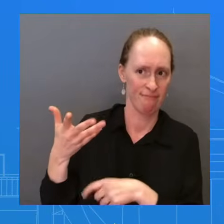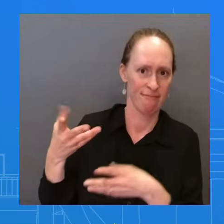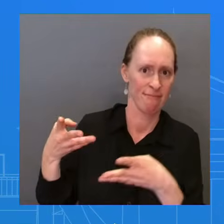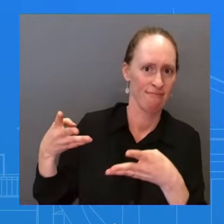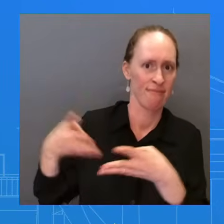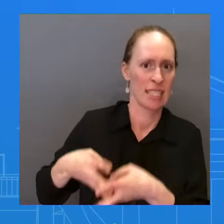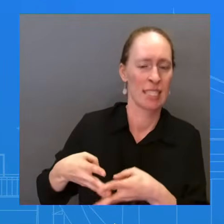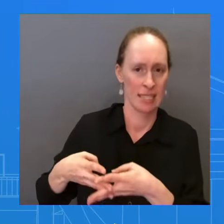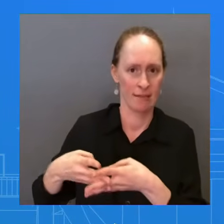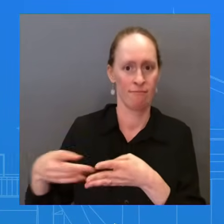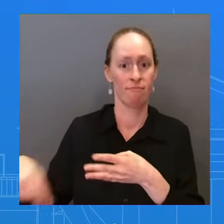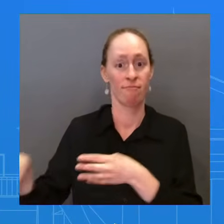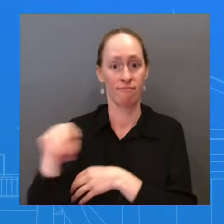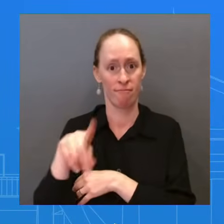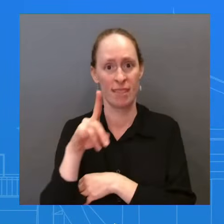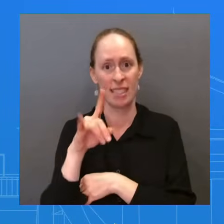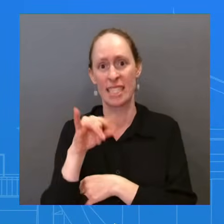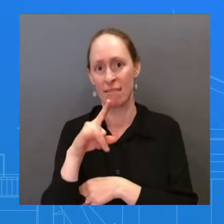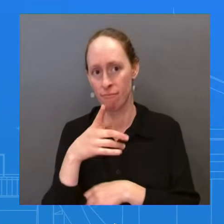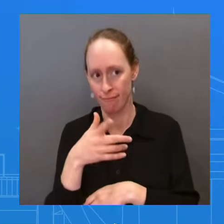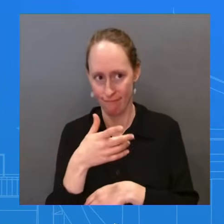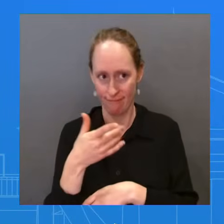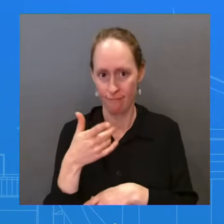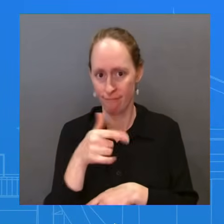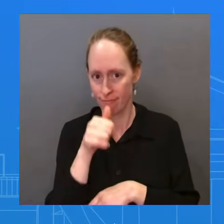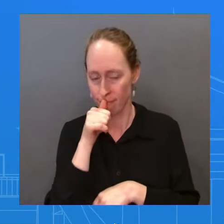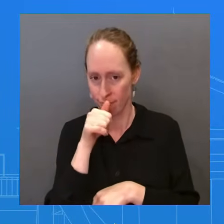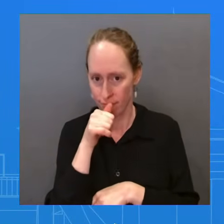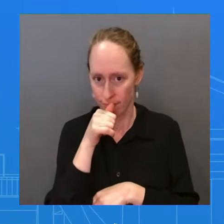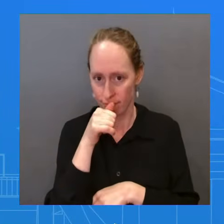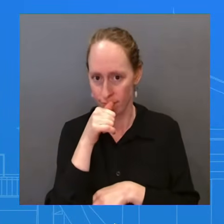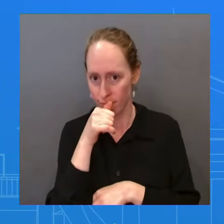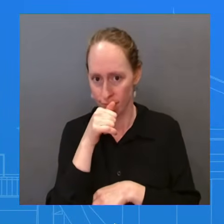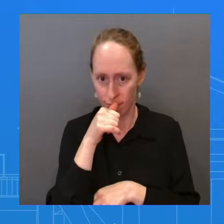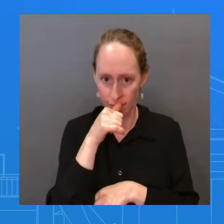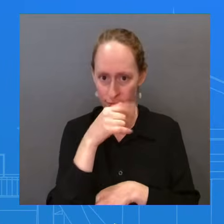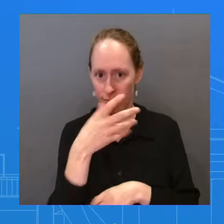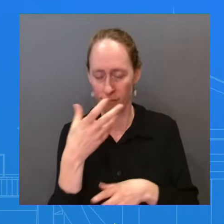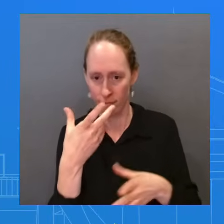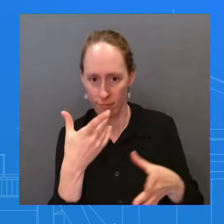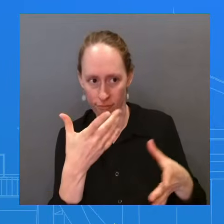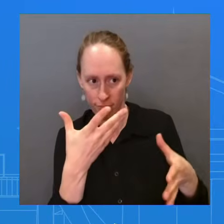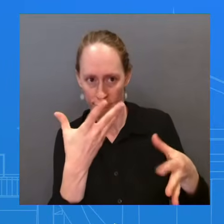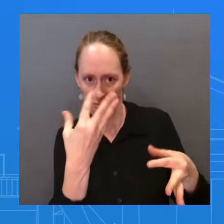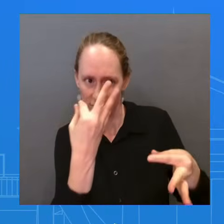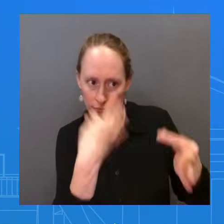Daniel Ortega has imprisoned Bishop Álvarez for decades, expelled 32 nuns from the country,